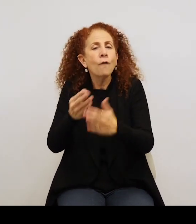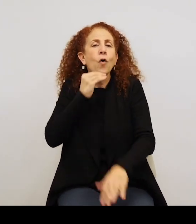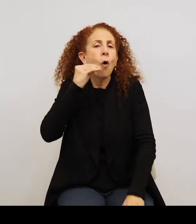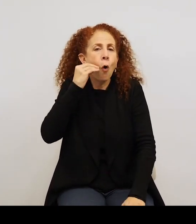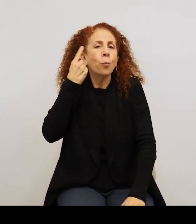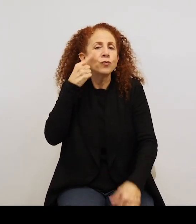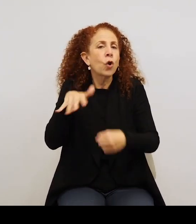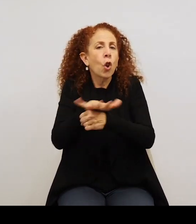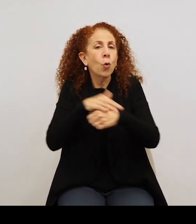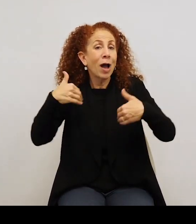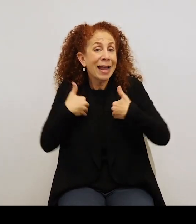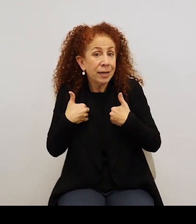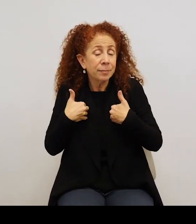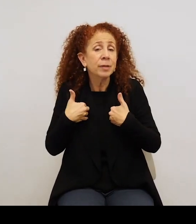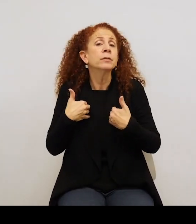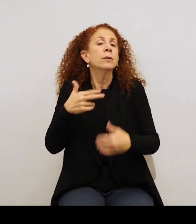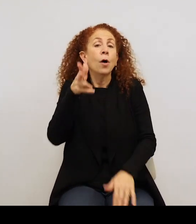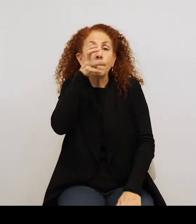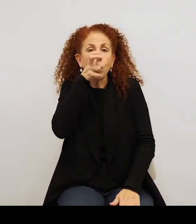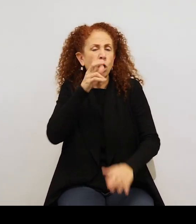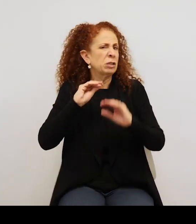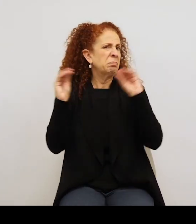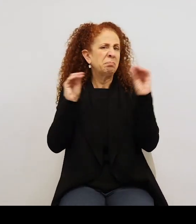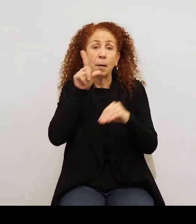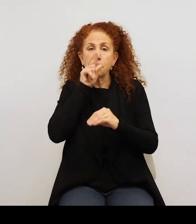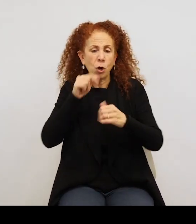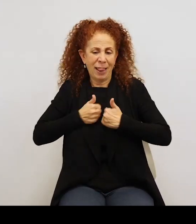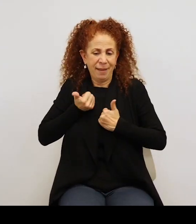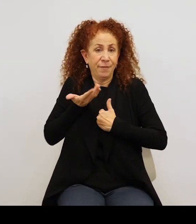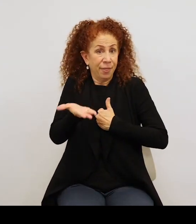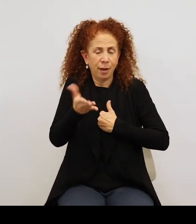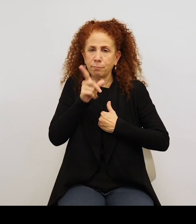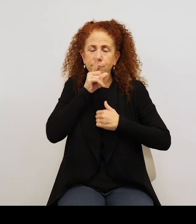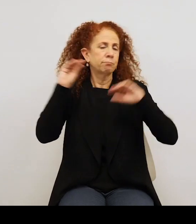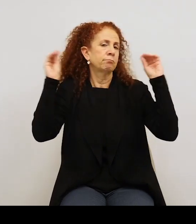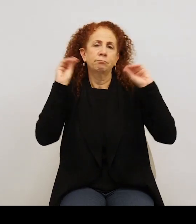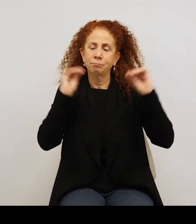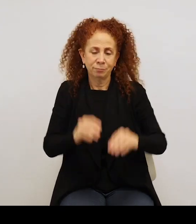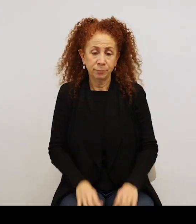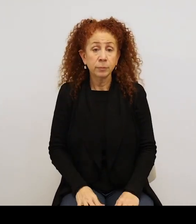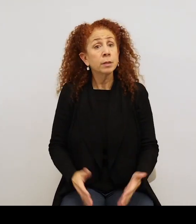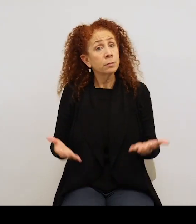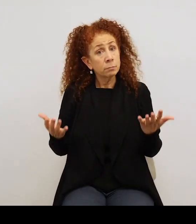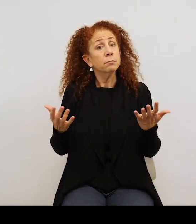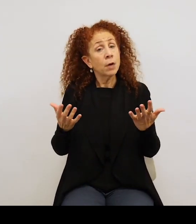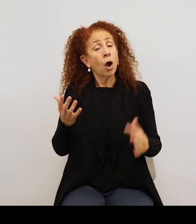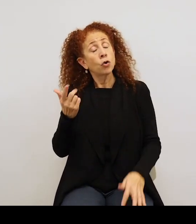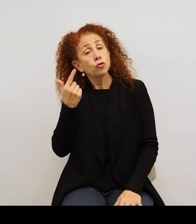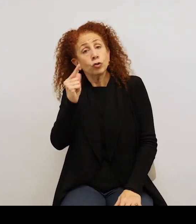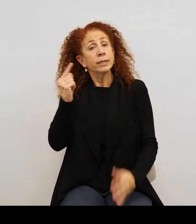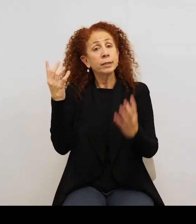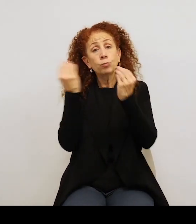to local insects and birds, bugs, or other critters. But they're green and luscious because they